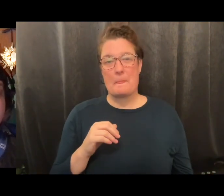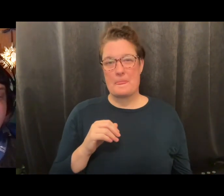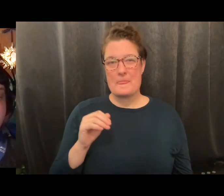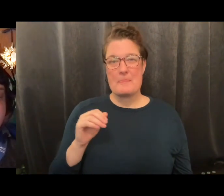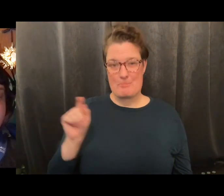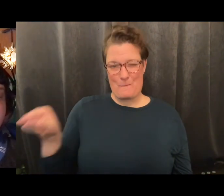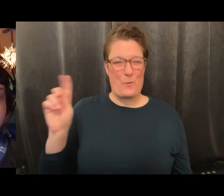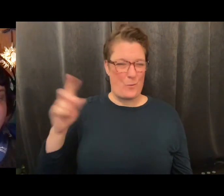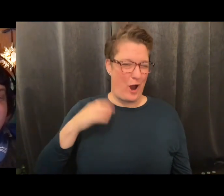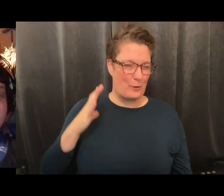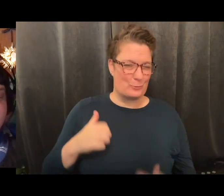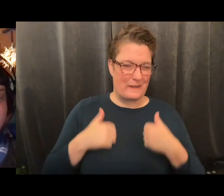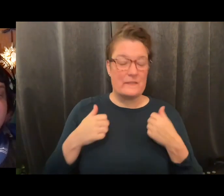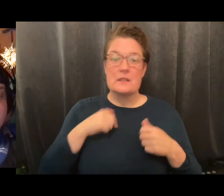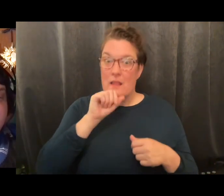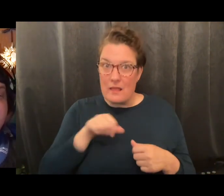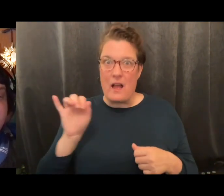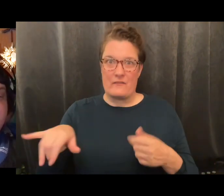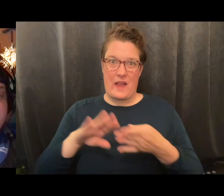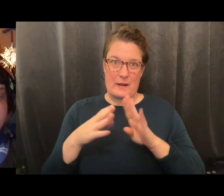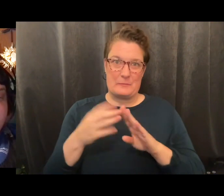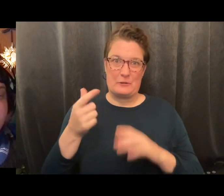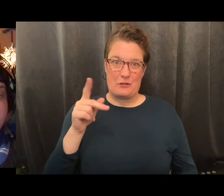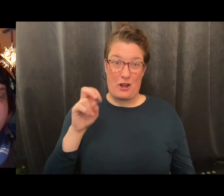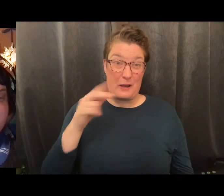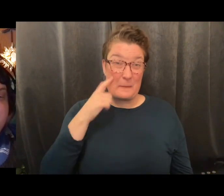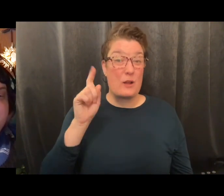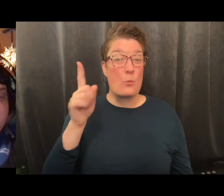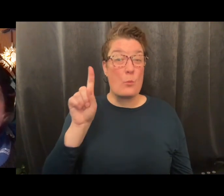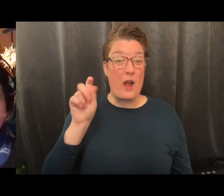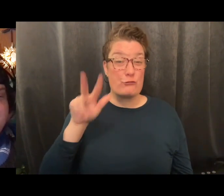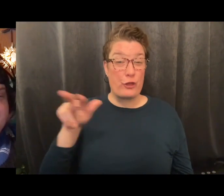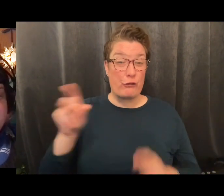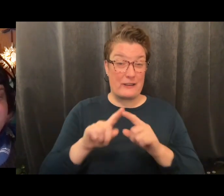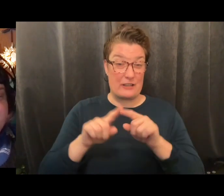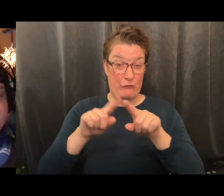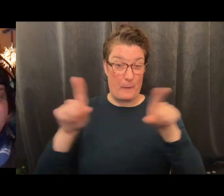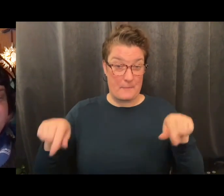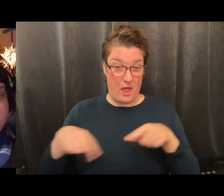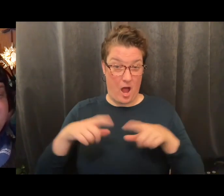133 plots and there's all these different languages are spoken and, um, all